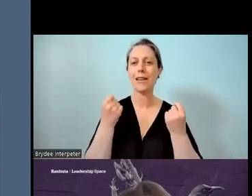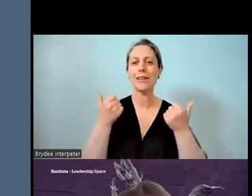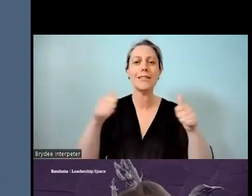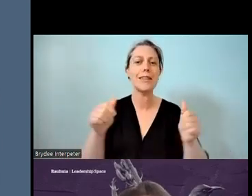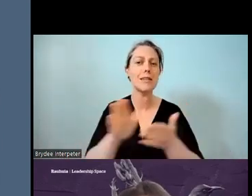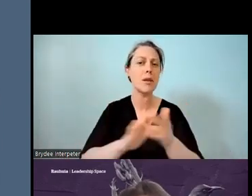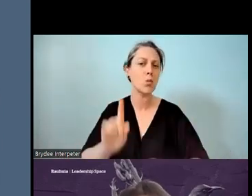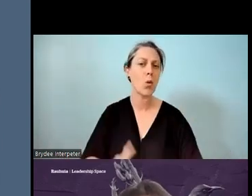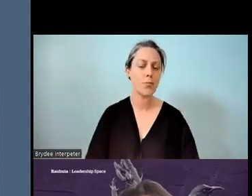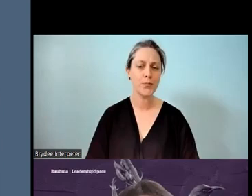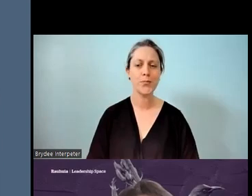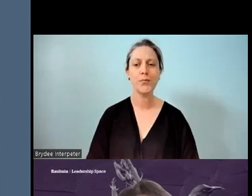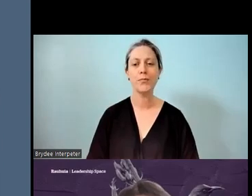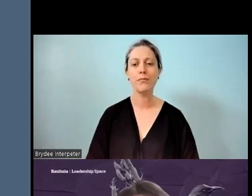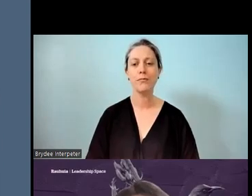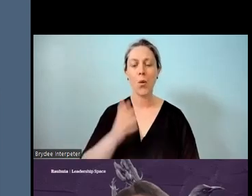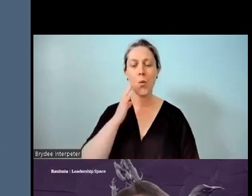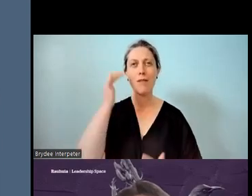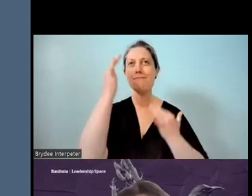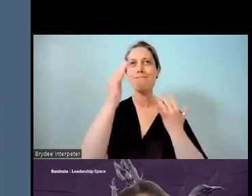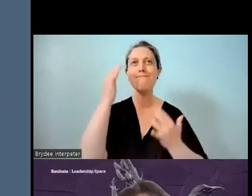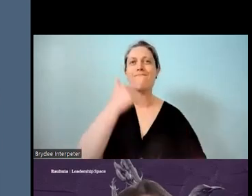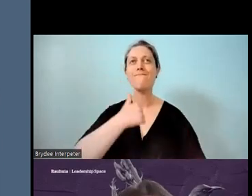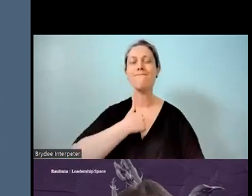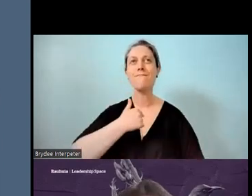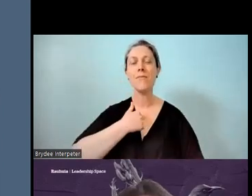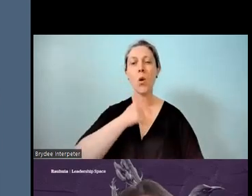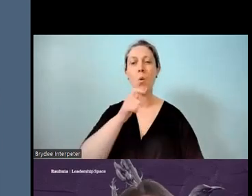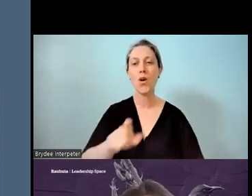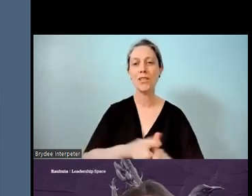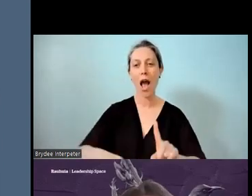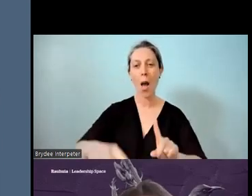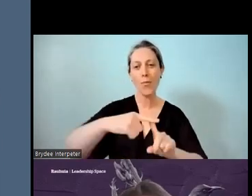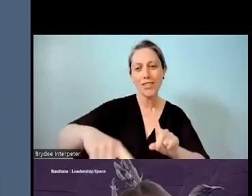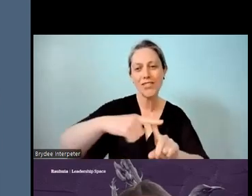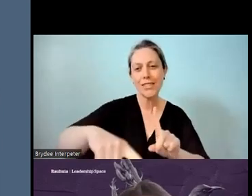And so when I think about that, and I consider the words, like optimism, that was coming through the chat,